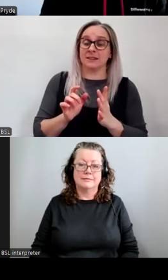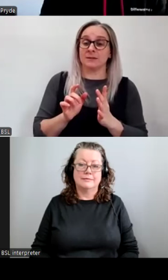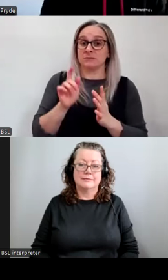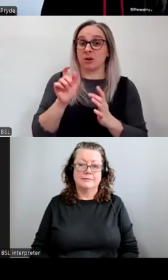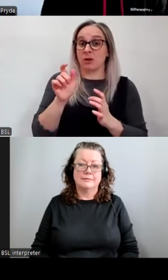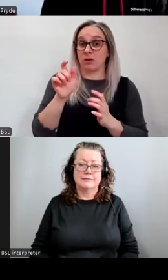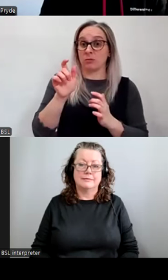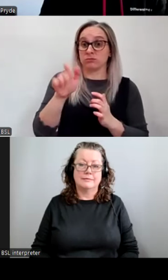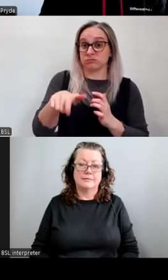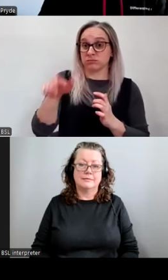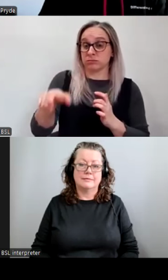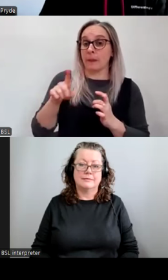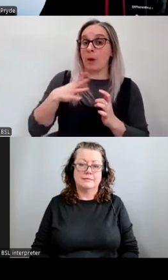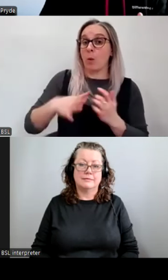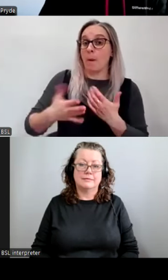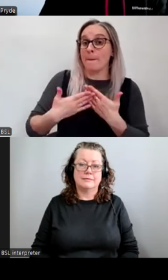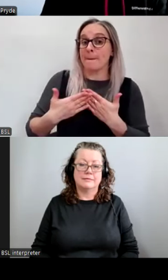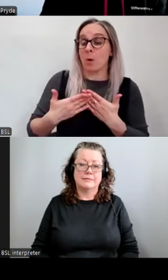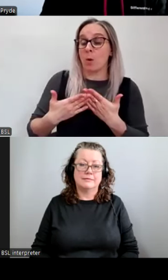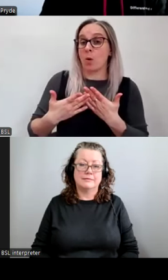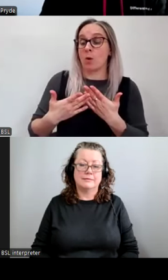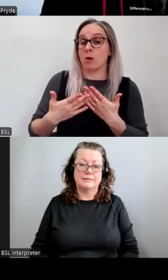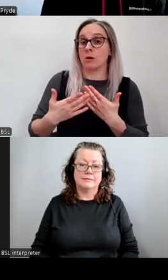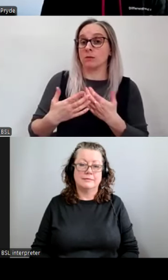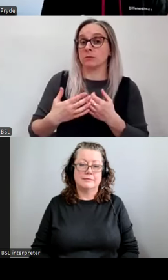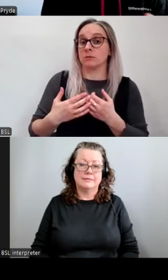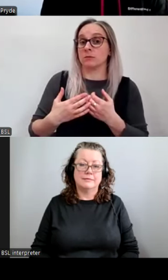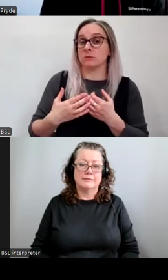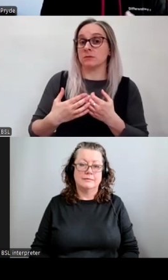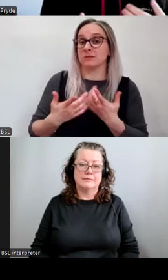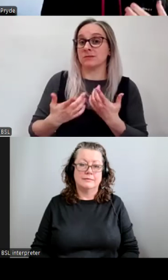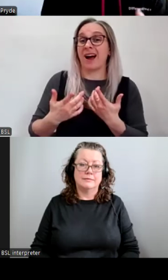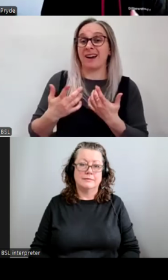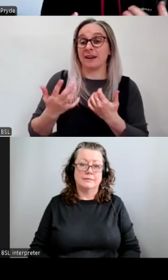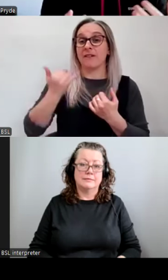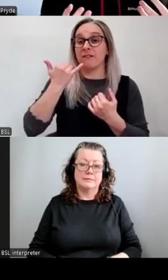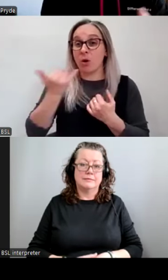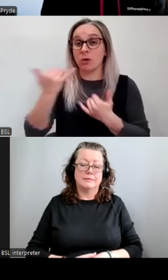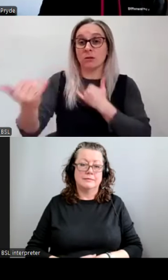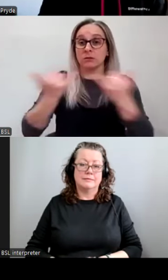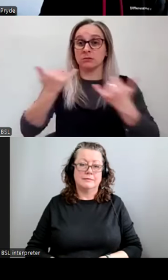During a on sale, if you require assistive technology users to phone you, that requires a lot of effort from your team.